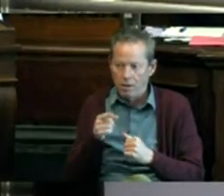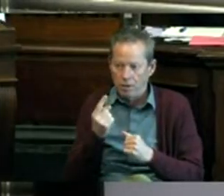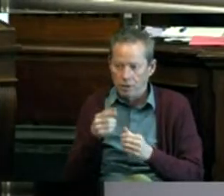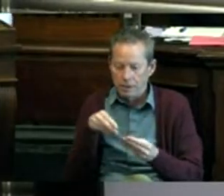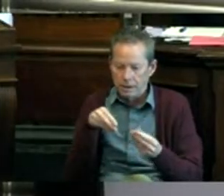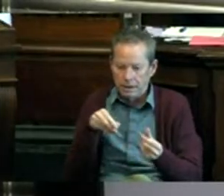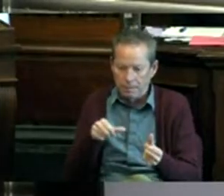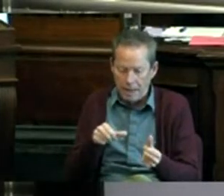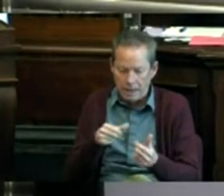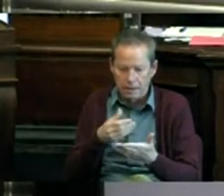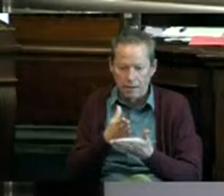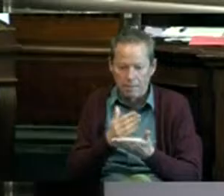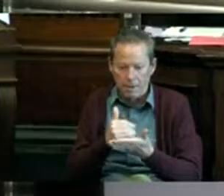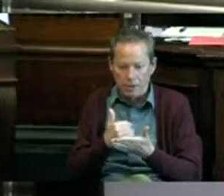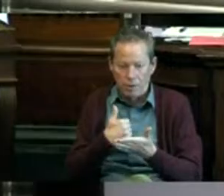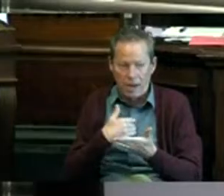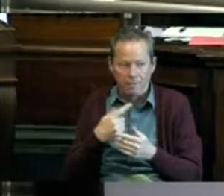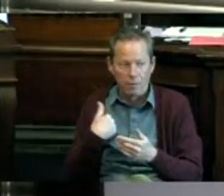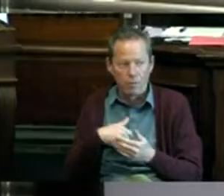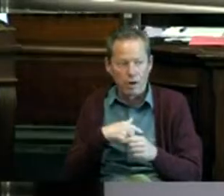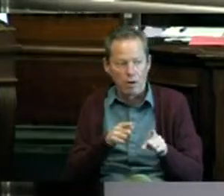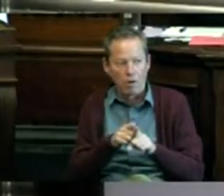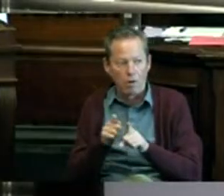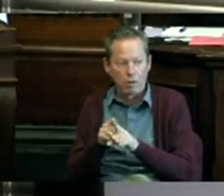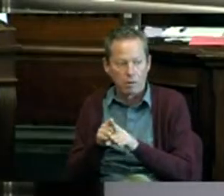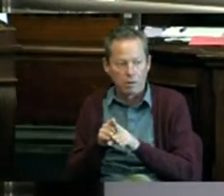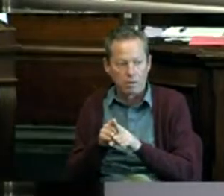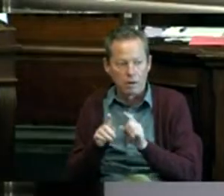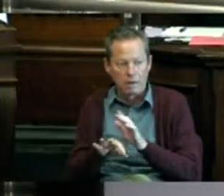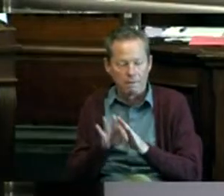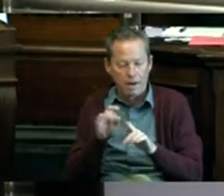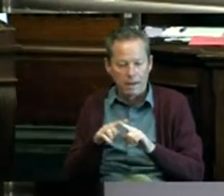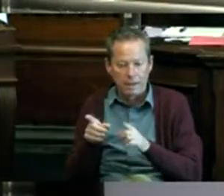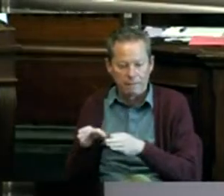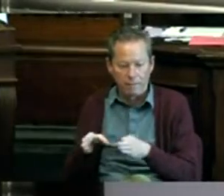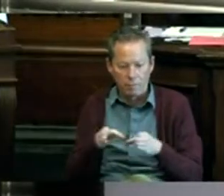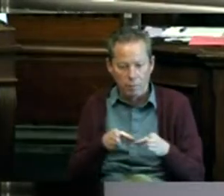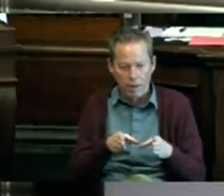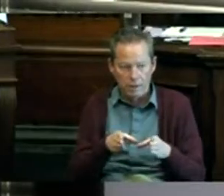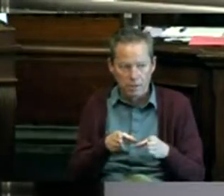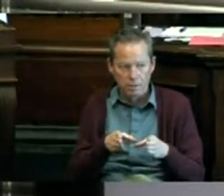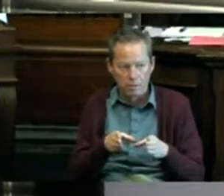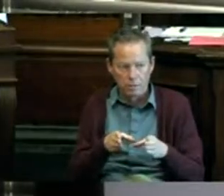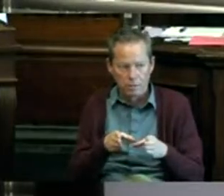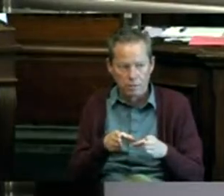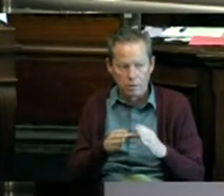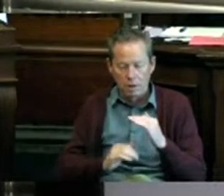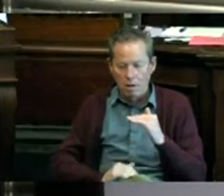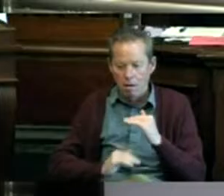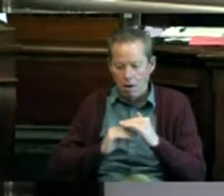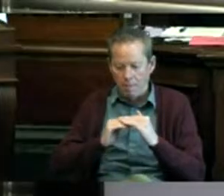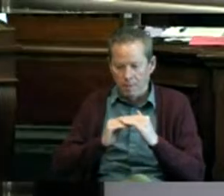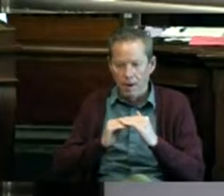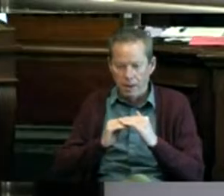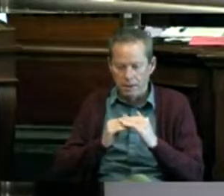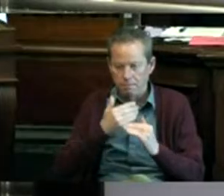maximizes financial resources. We're not just spending the